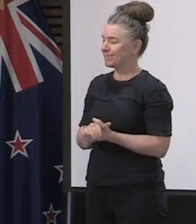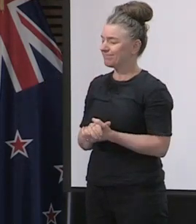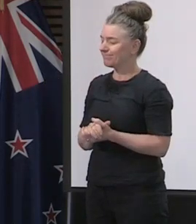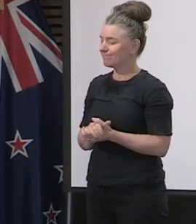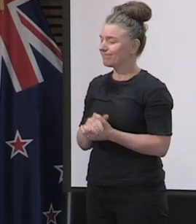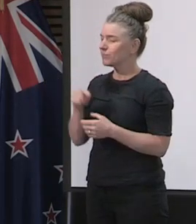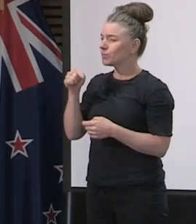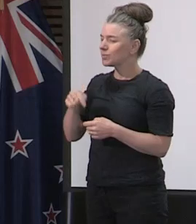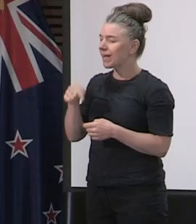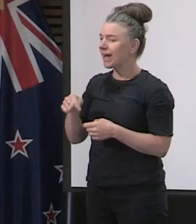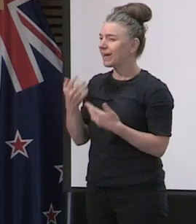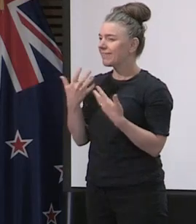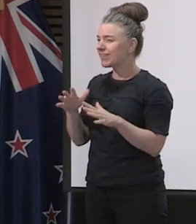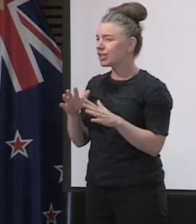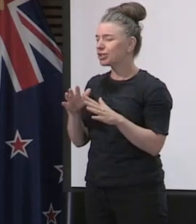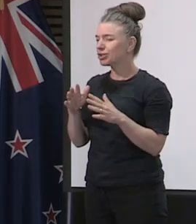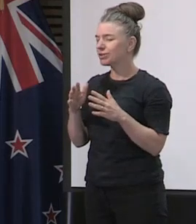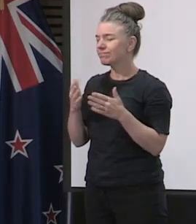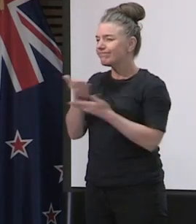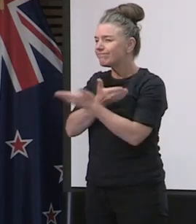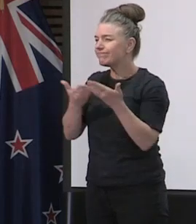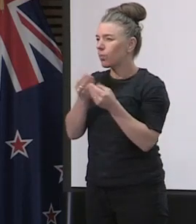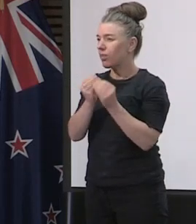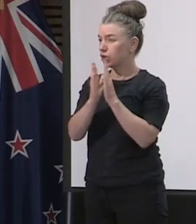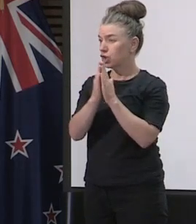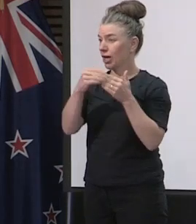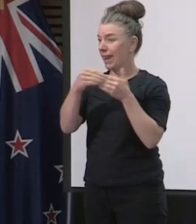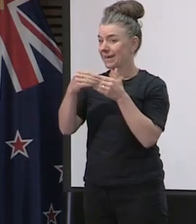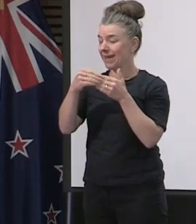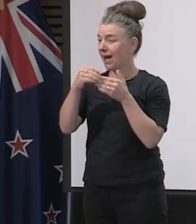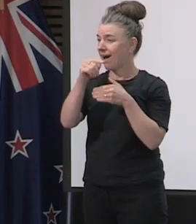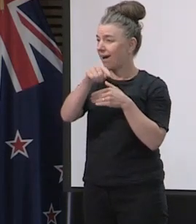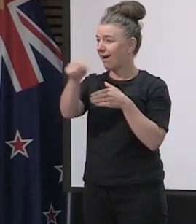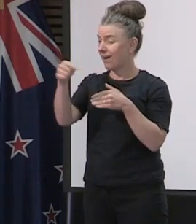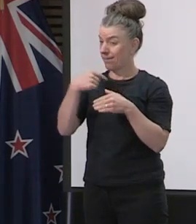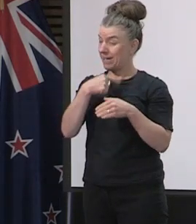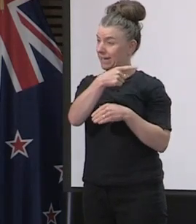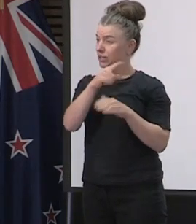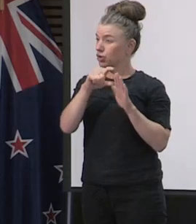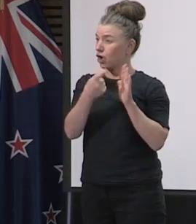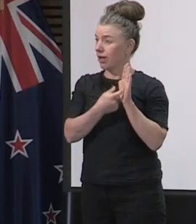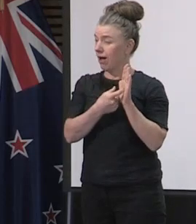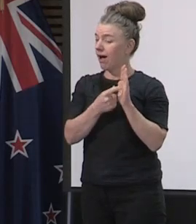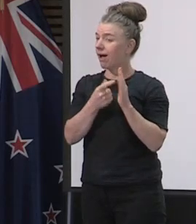funerals and tangi hanga. This morning we've instigated calls between church leaders, Dr